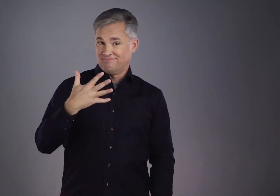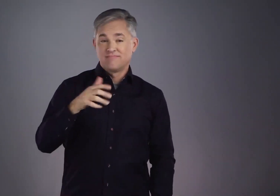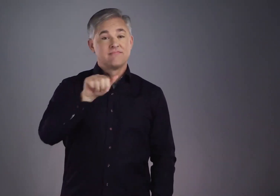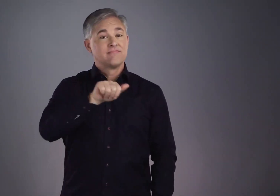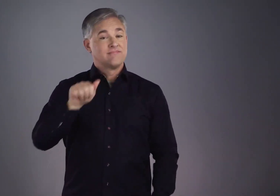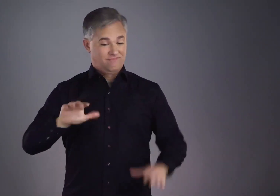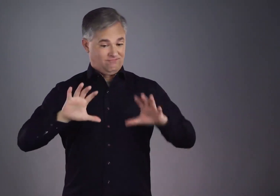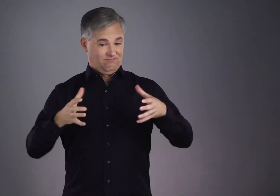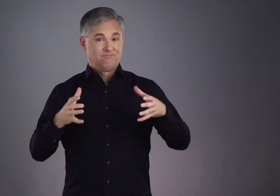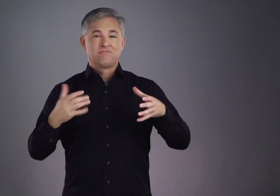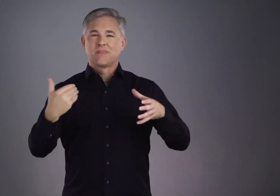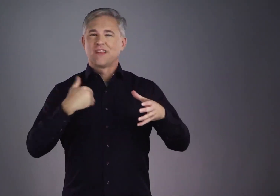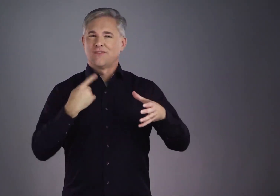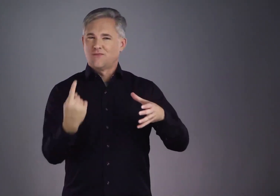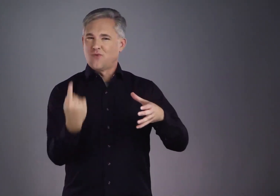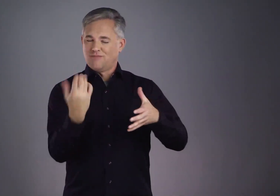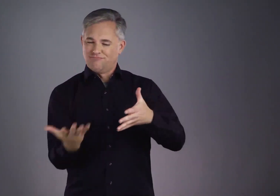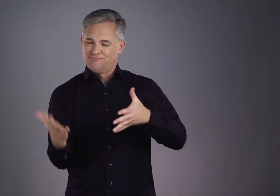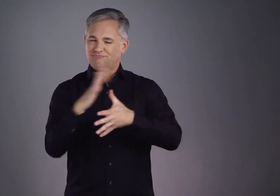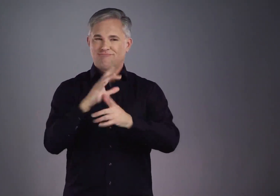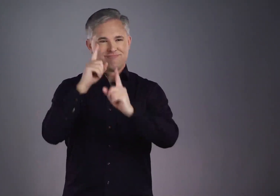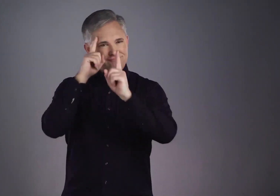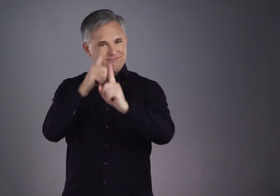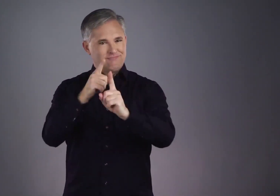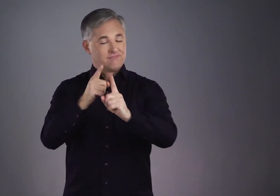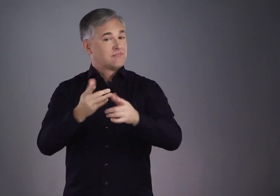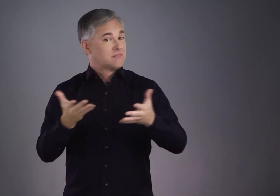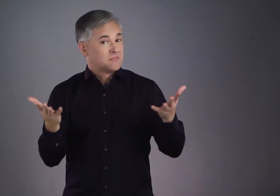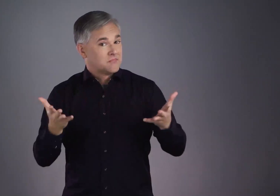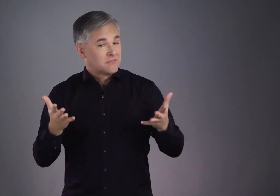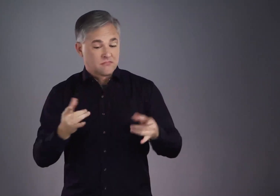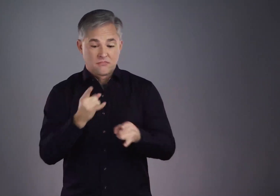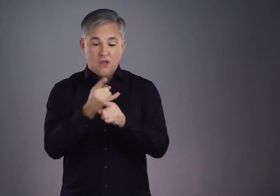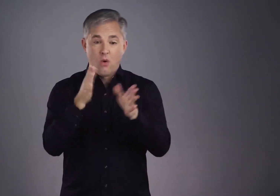Five — Each group has but one primary purpose